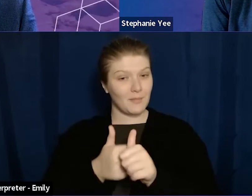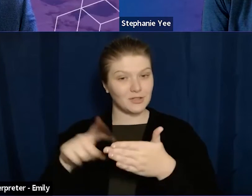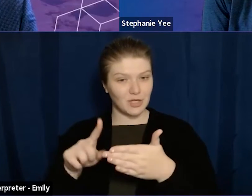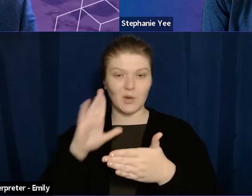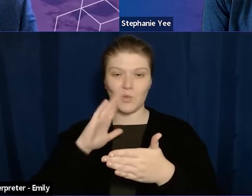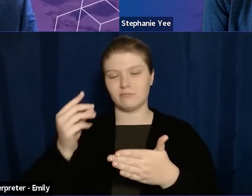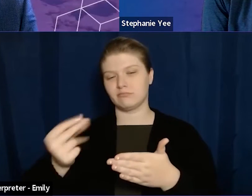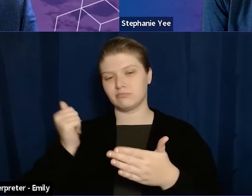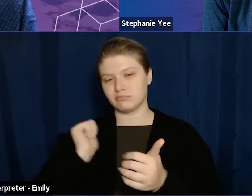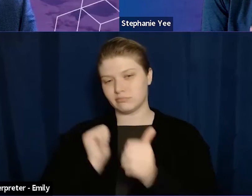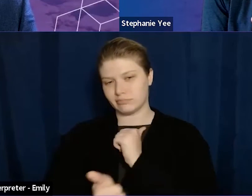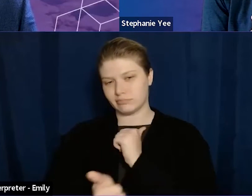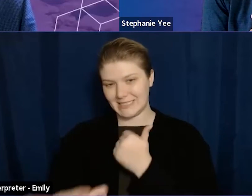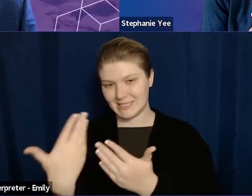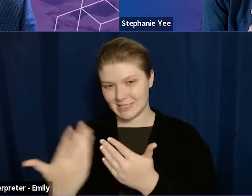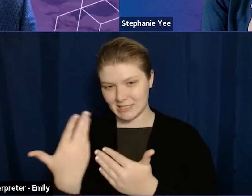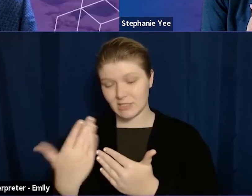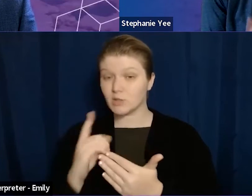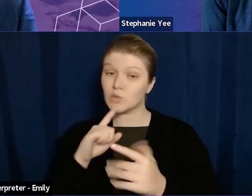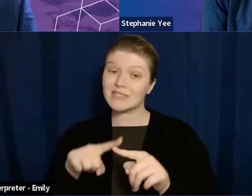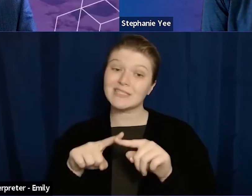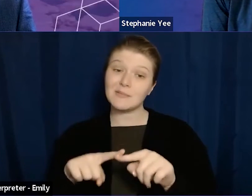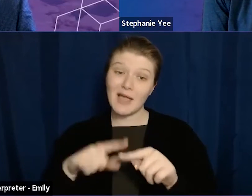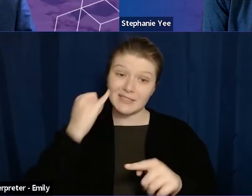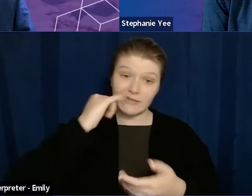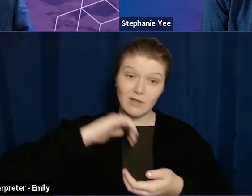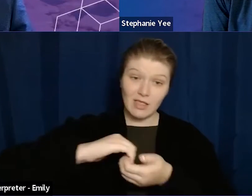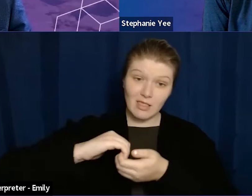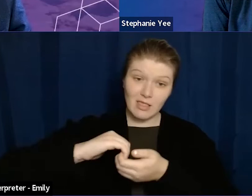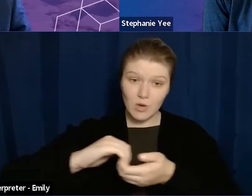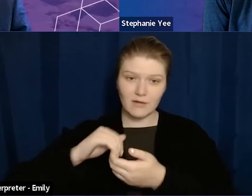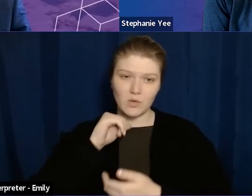So we really depend on people to have those questions as accurate as possible.